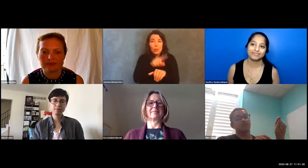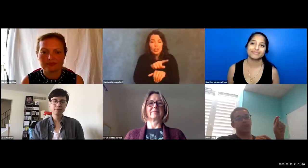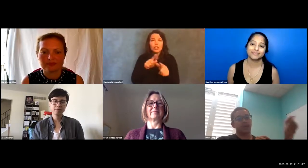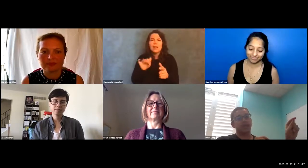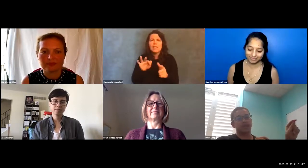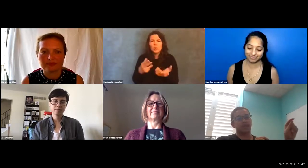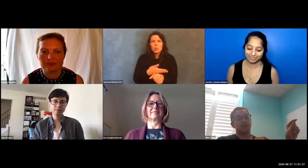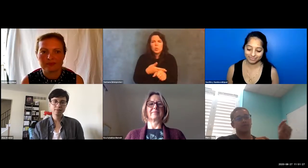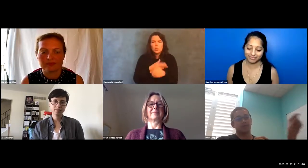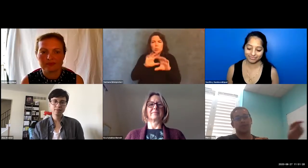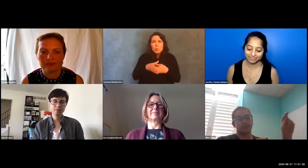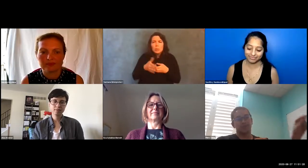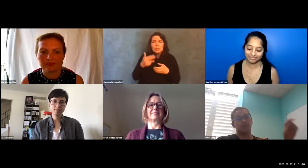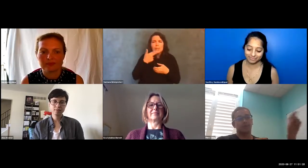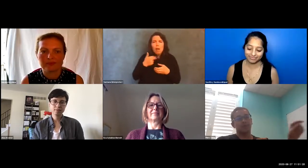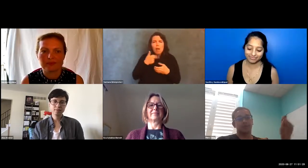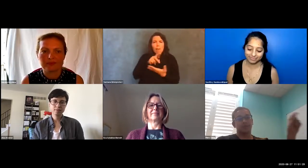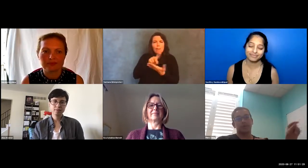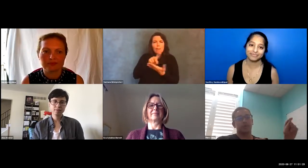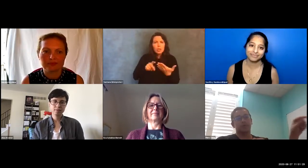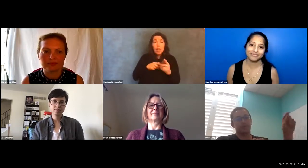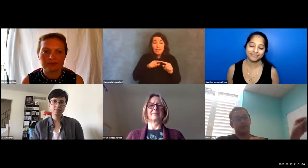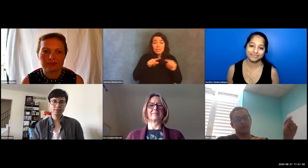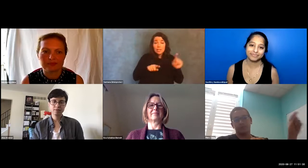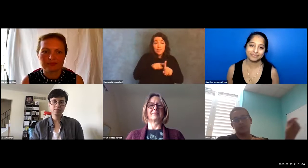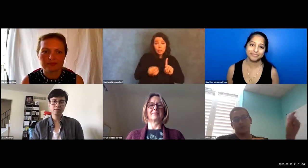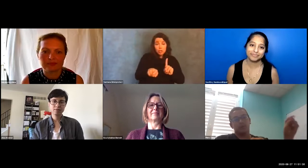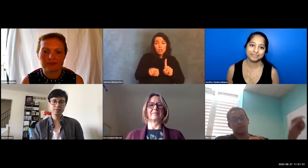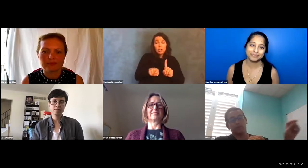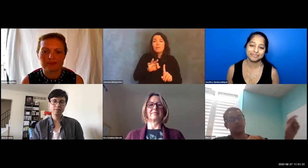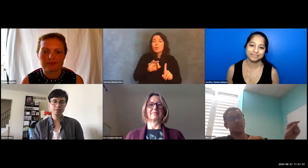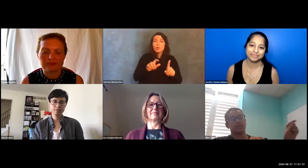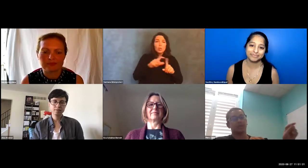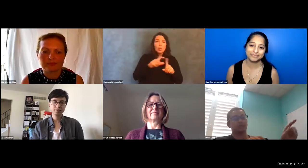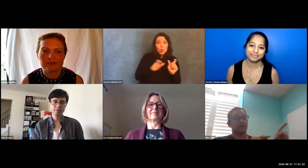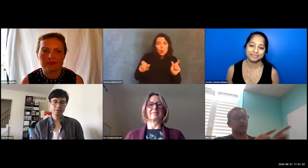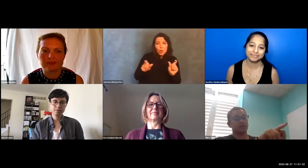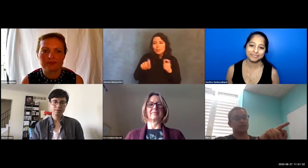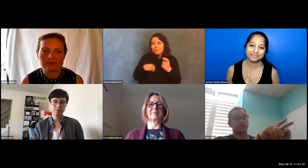that has divergent let's say word order or sound or way of producing sounds does the